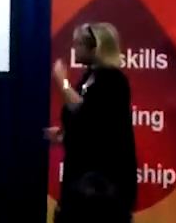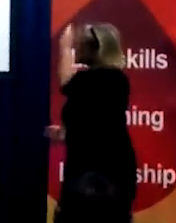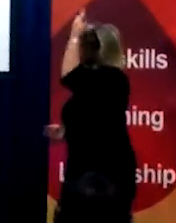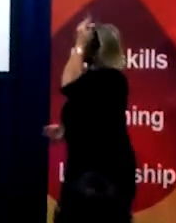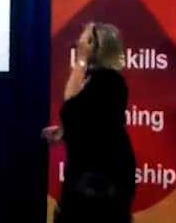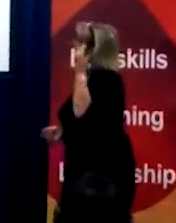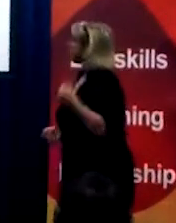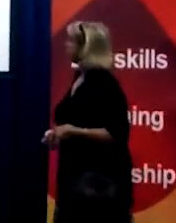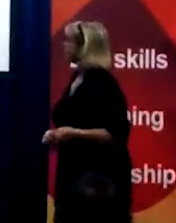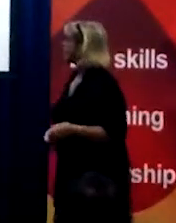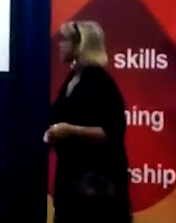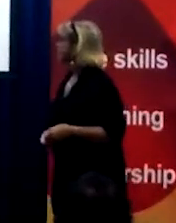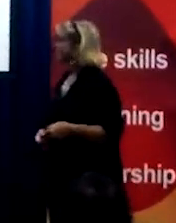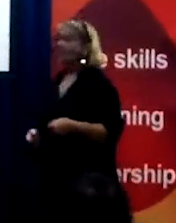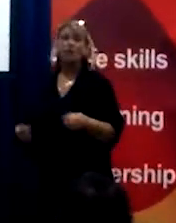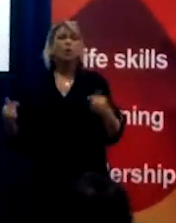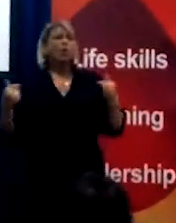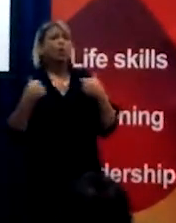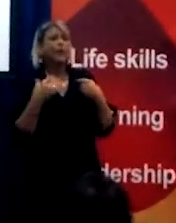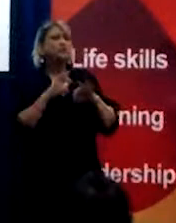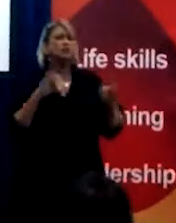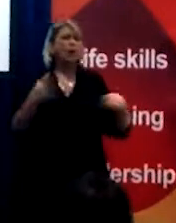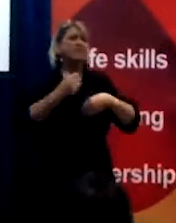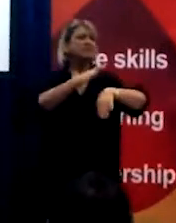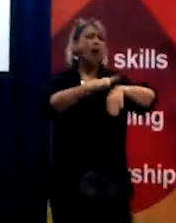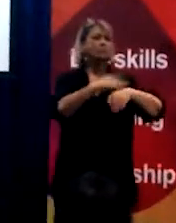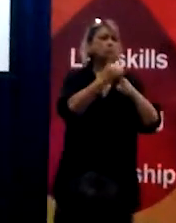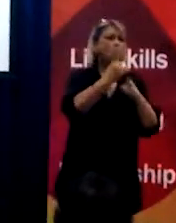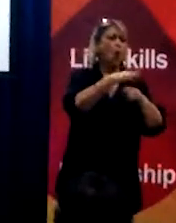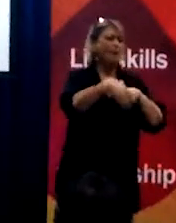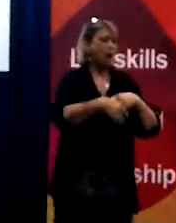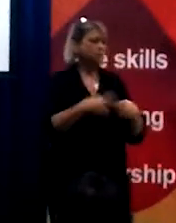Well, we don’t have time for the debate to be solved. What David said before is great news.